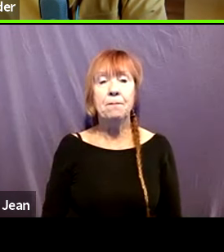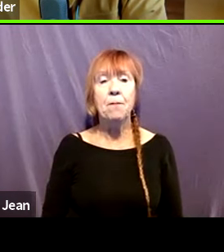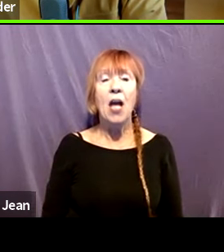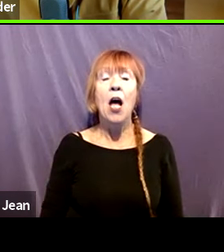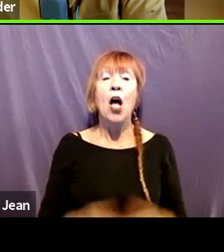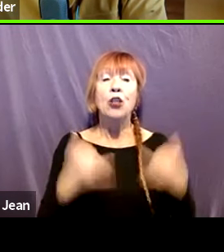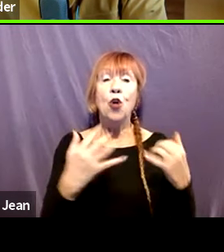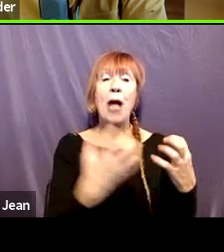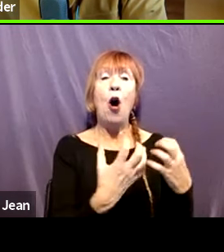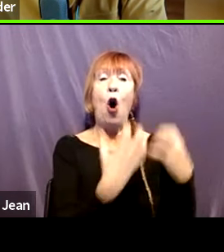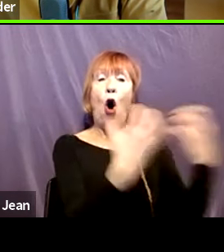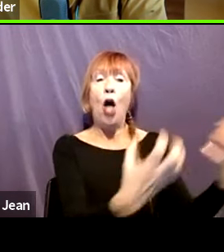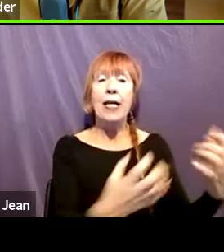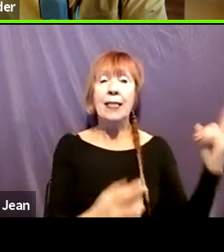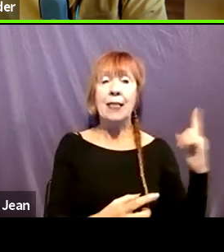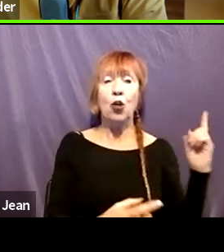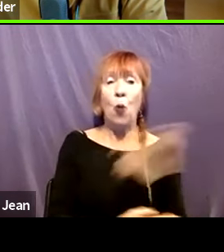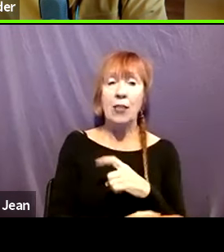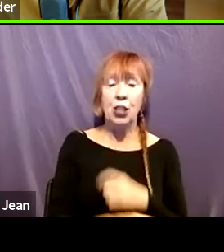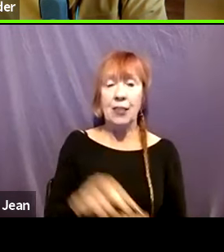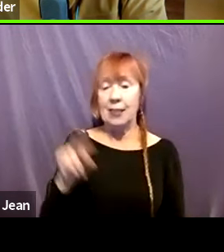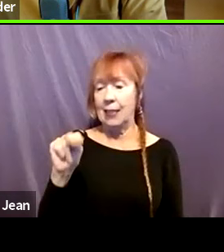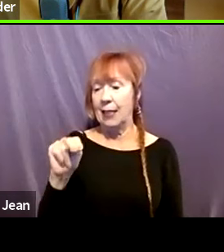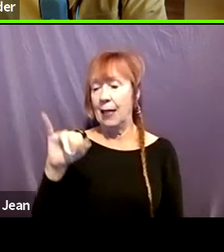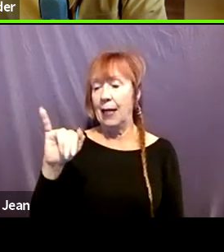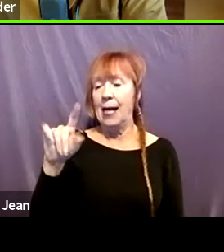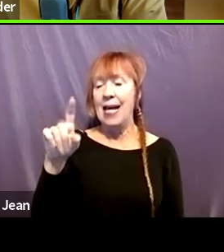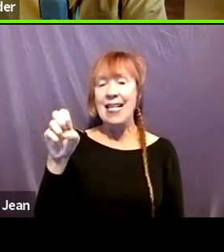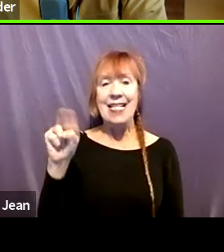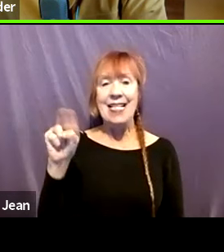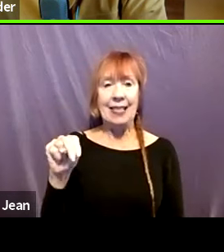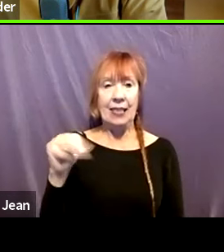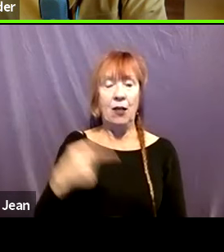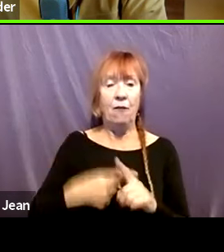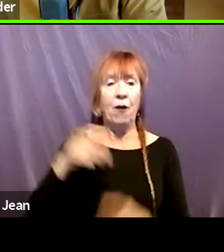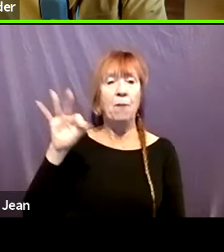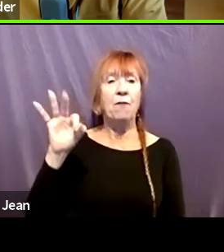Nixon from Facebook, I'm gonna throw this one to you, Sonny,